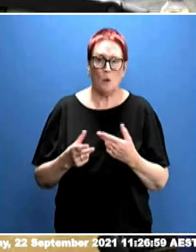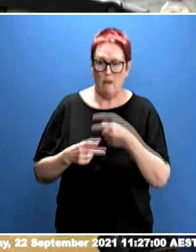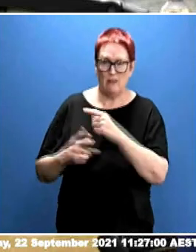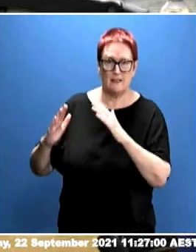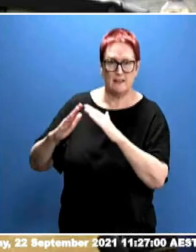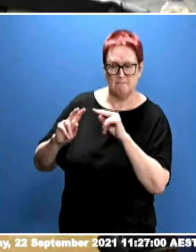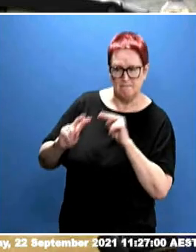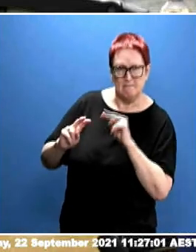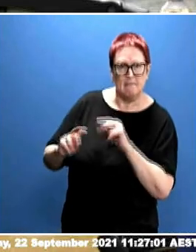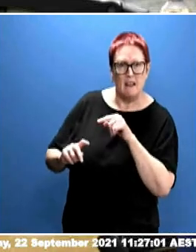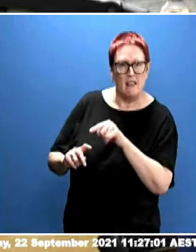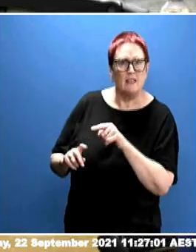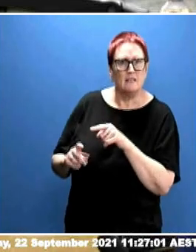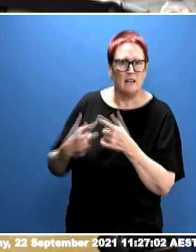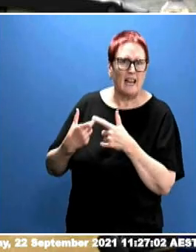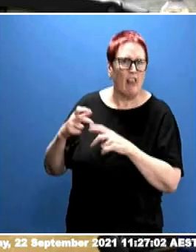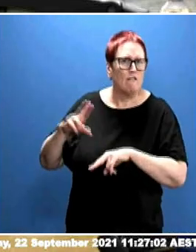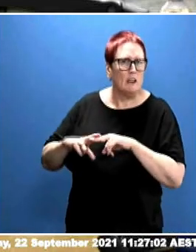Secure Care facility in Western Australia?